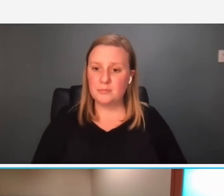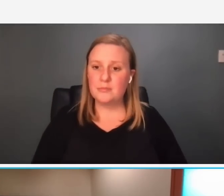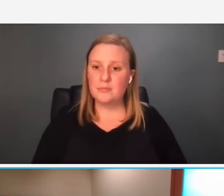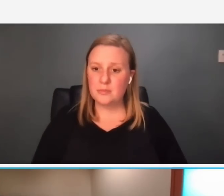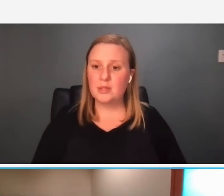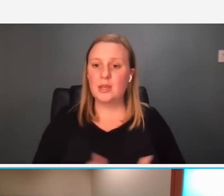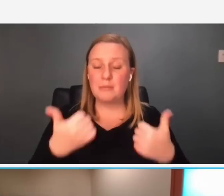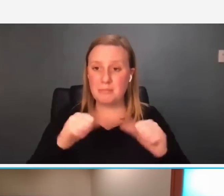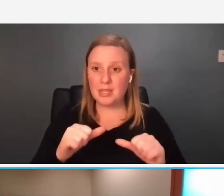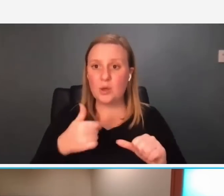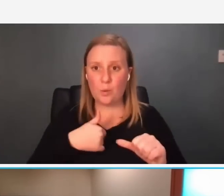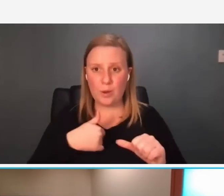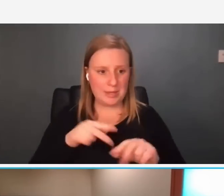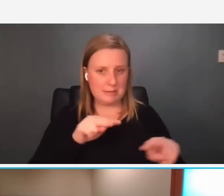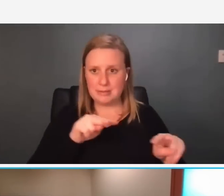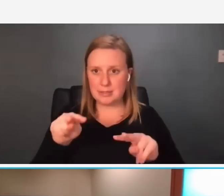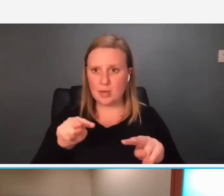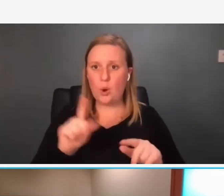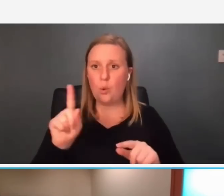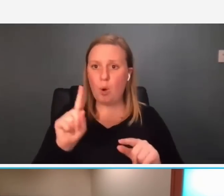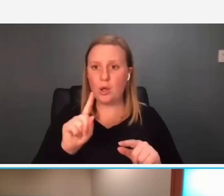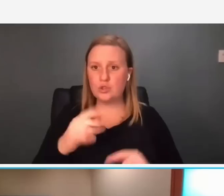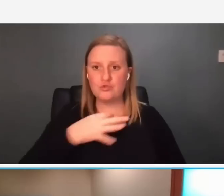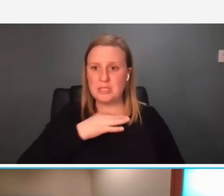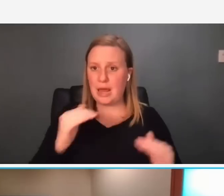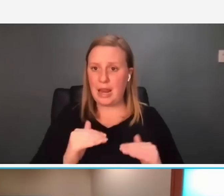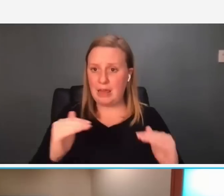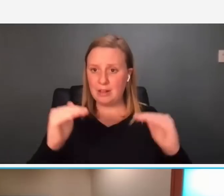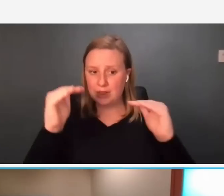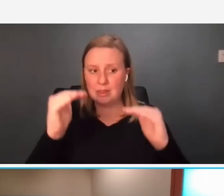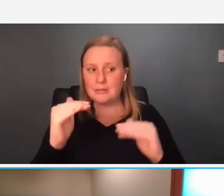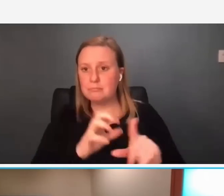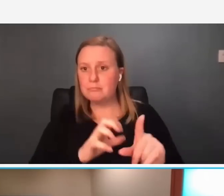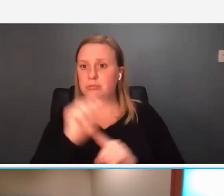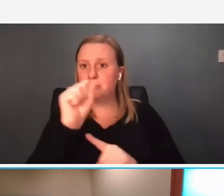detect the presence or occurrence of a risk or harm and correct issues that present risks of harm